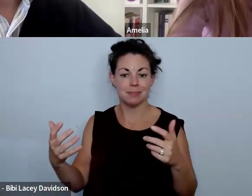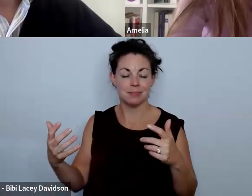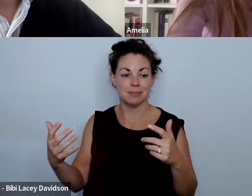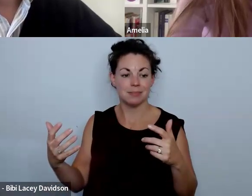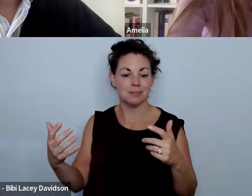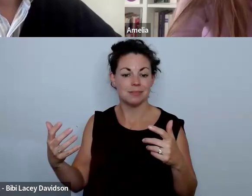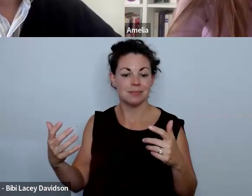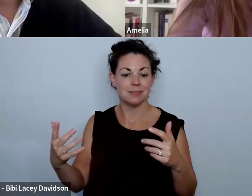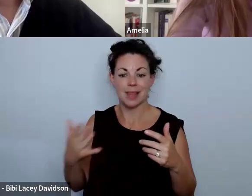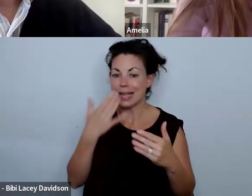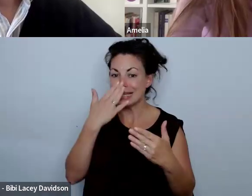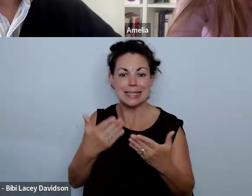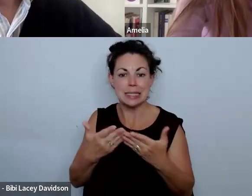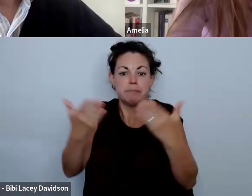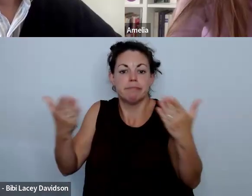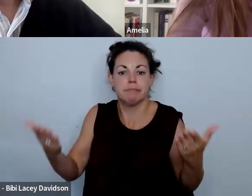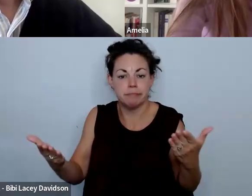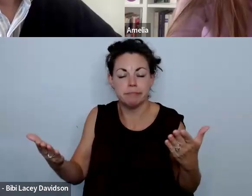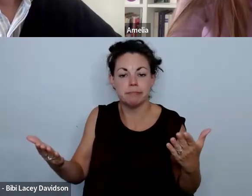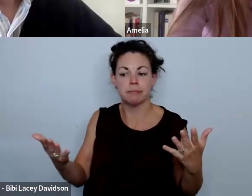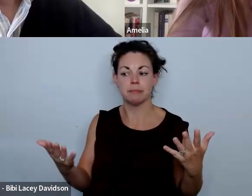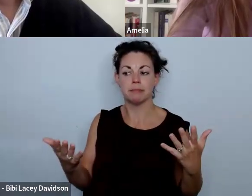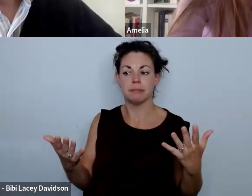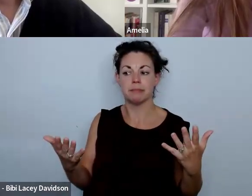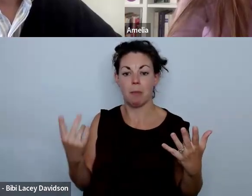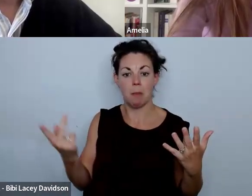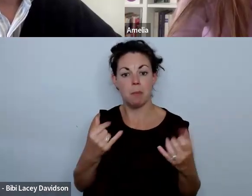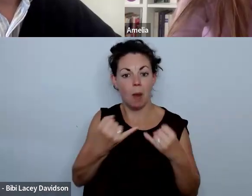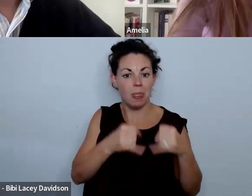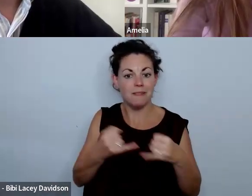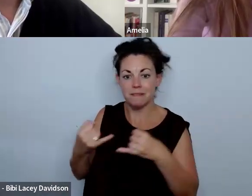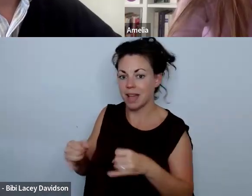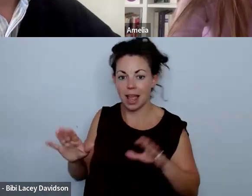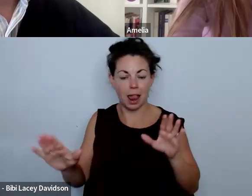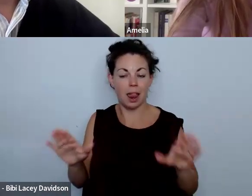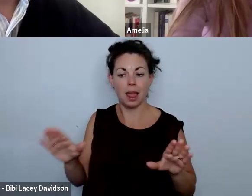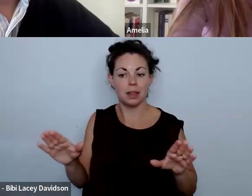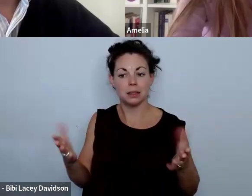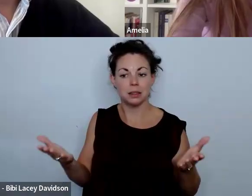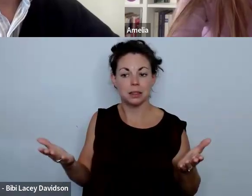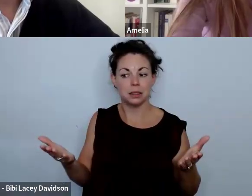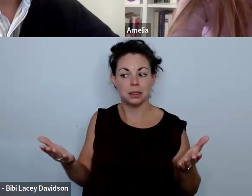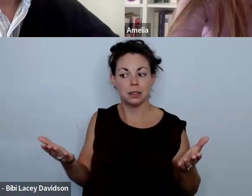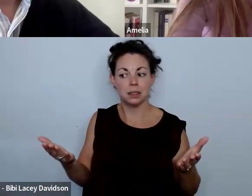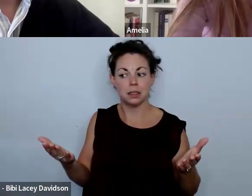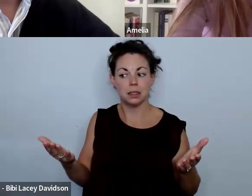times would be to really remove the kind of bespoke aspect of access to work.